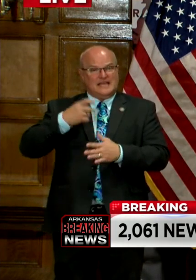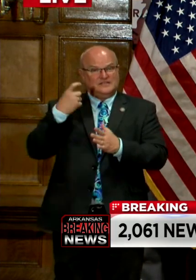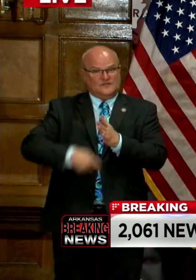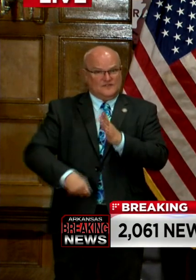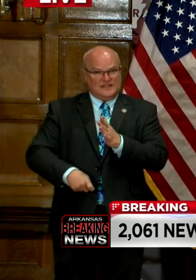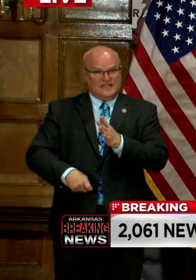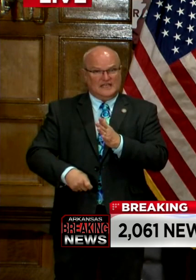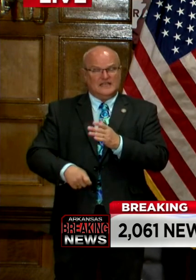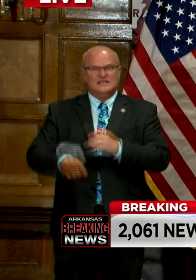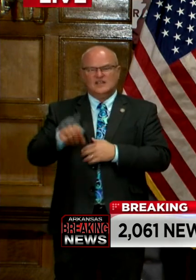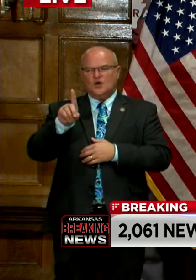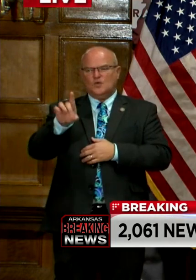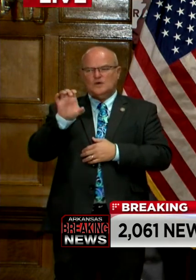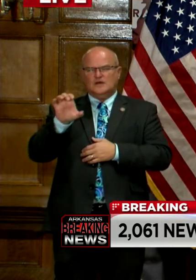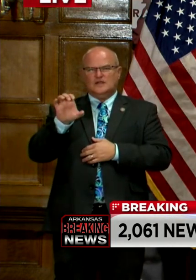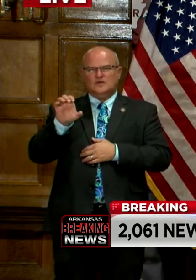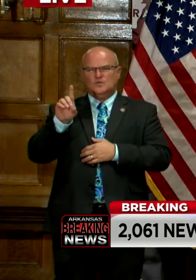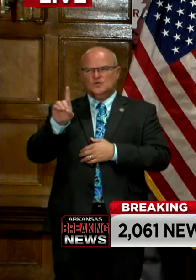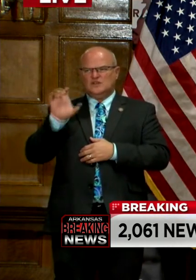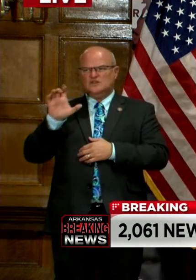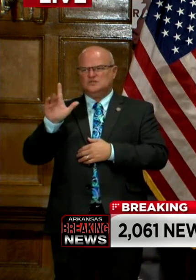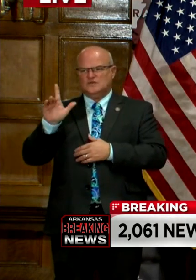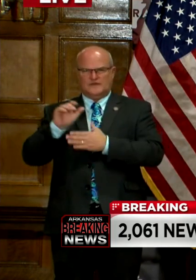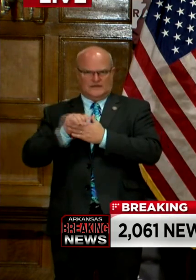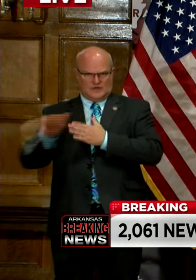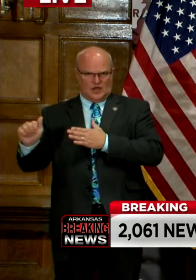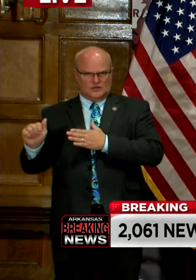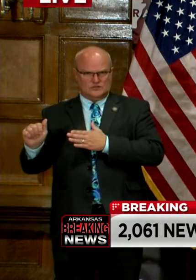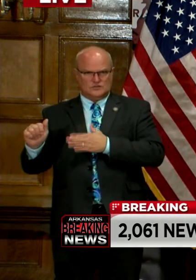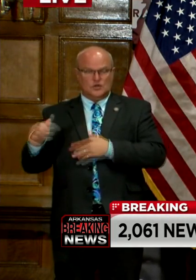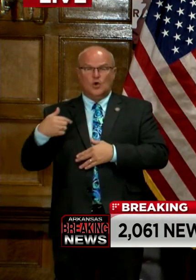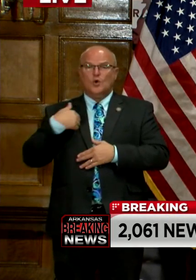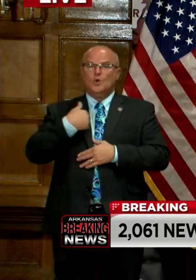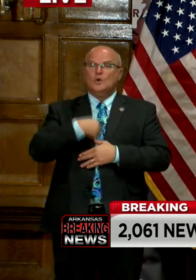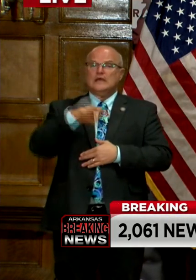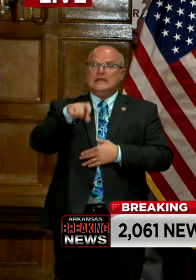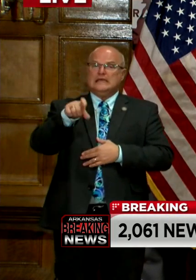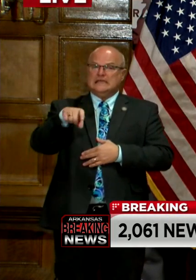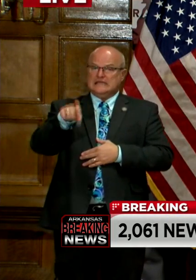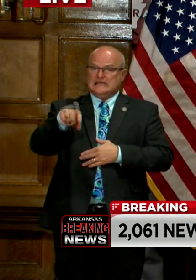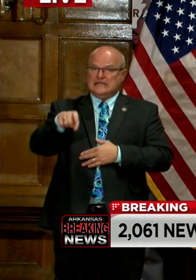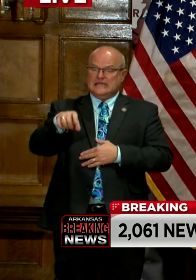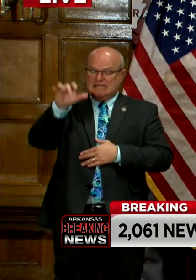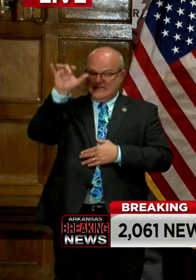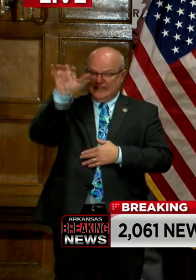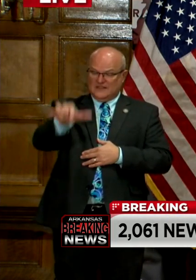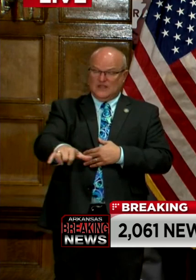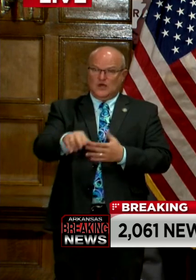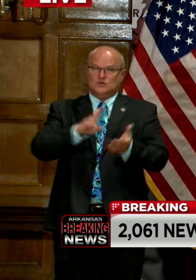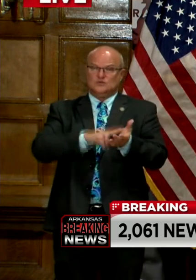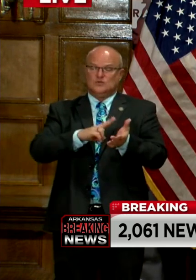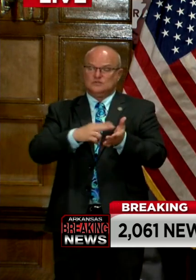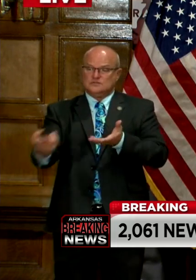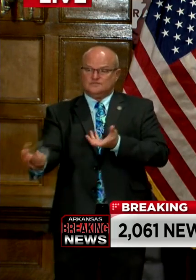EXPEDITE THE LICENSEURE FOR THOSE NURSES AND WE'LL ASK THE BOARD TO WAIVE THE APPLICATION